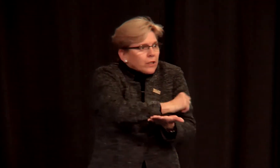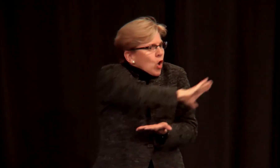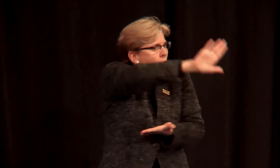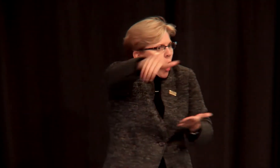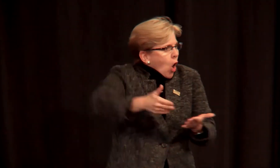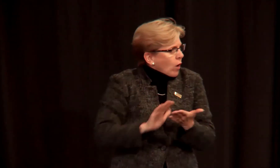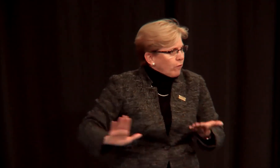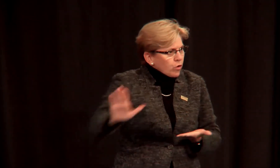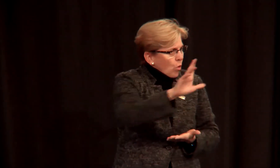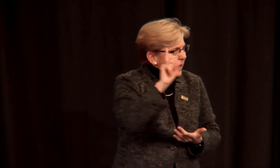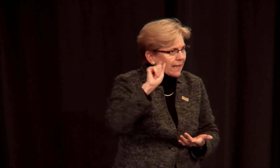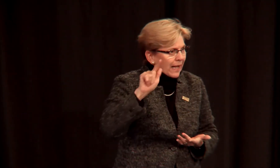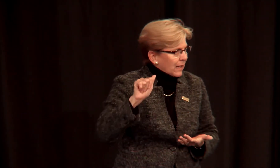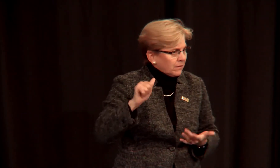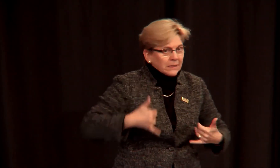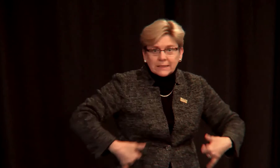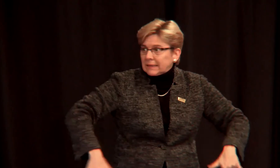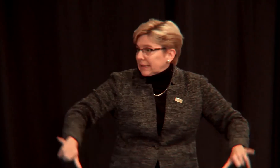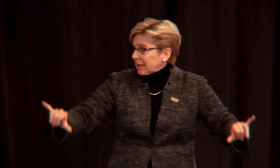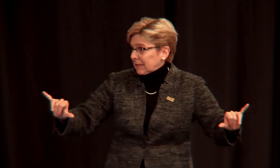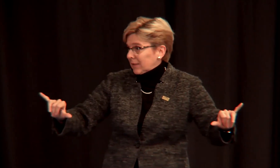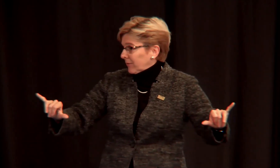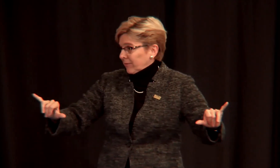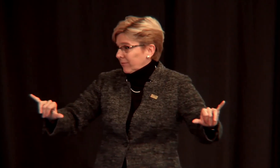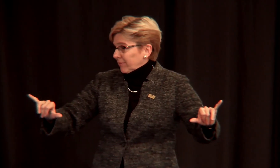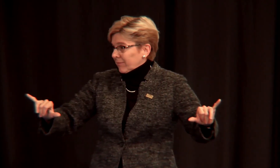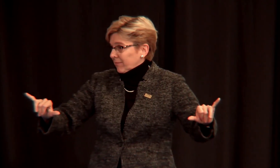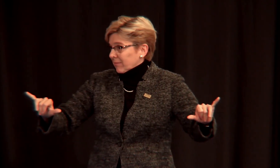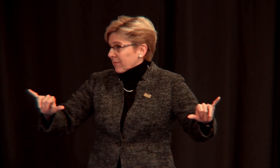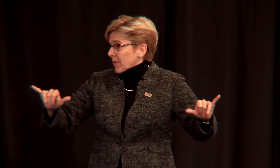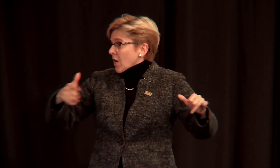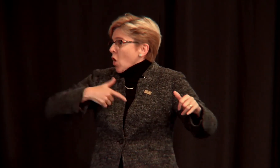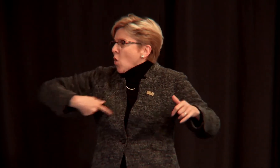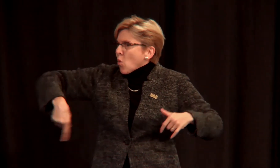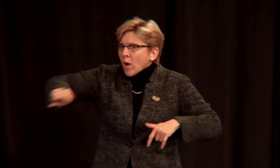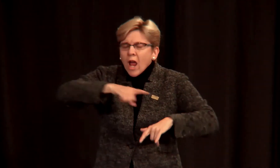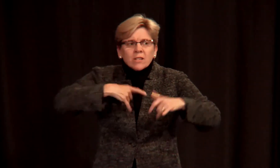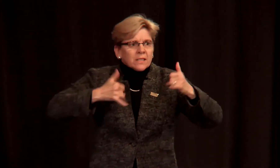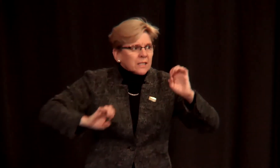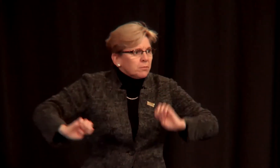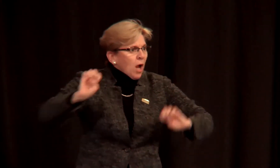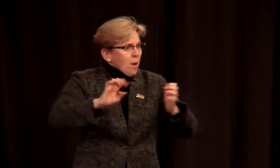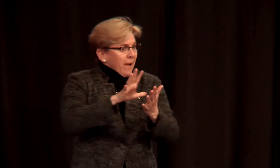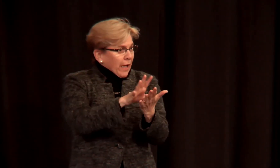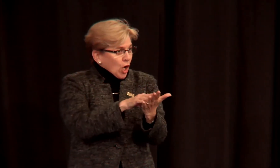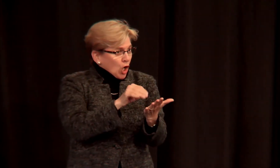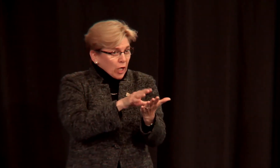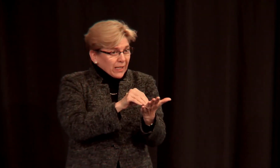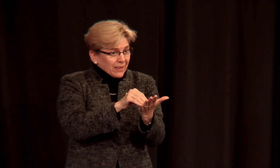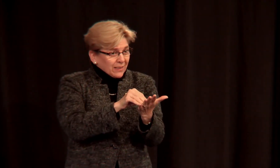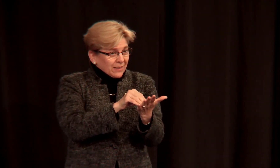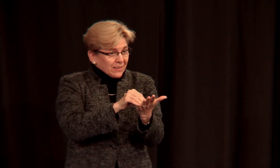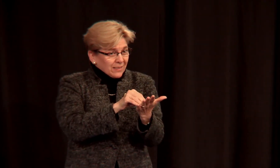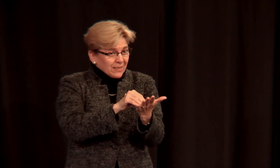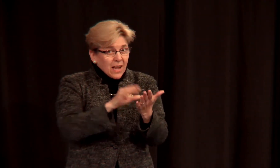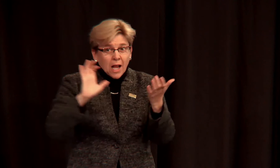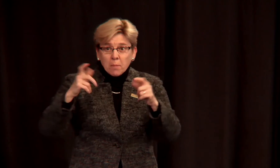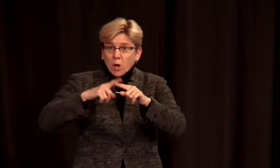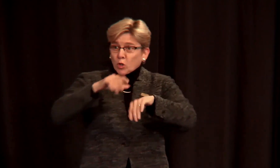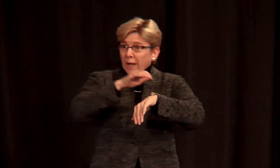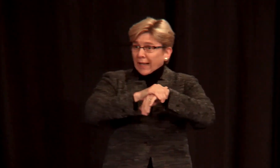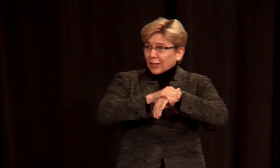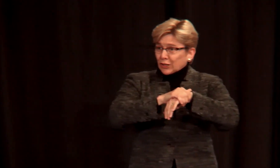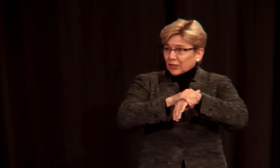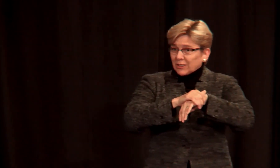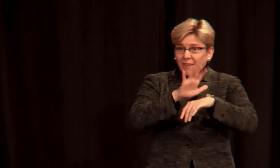we're not collecting all of their data. Still we are still experimenting with learning.